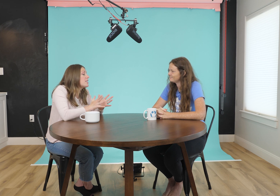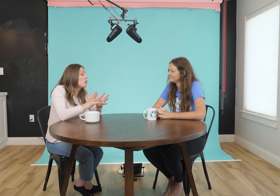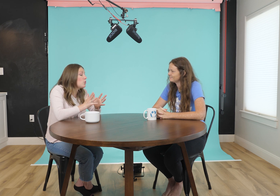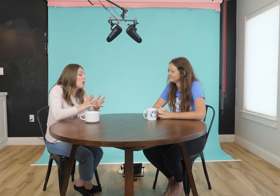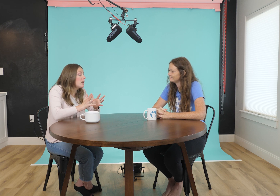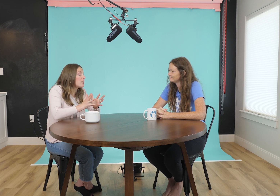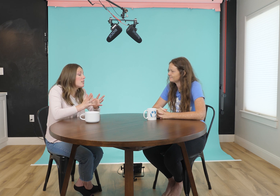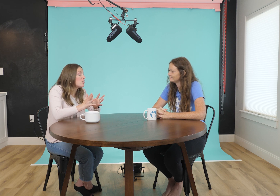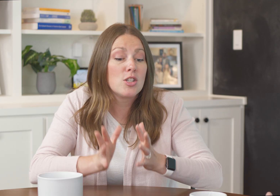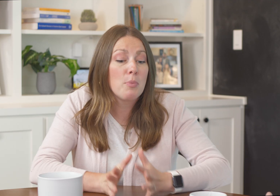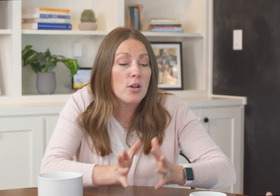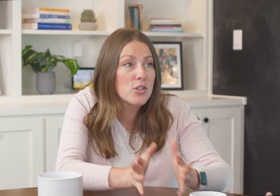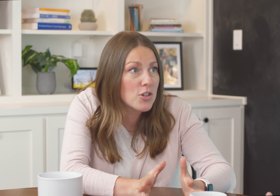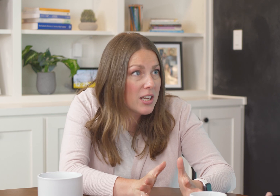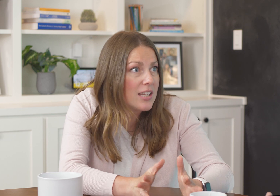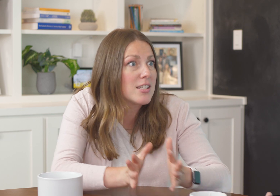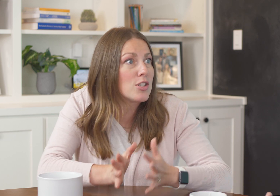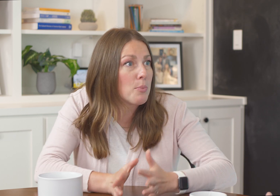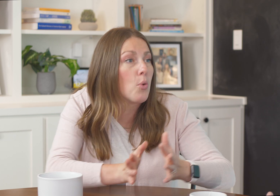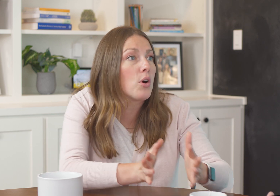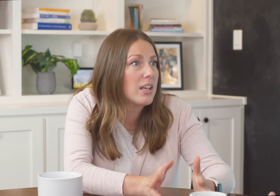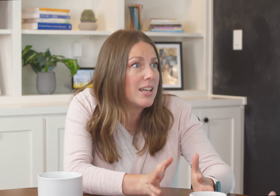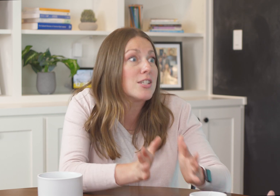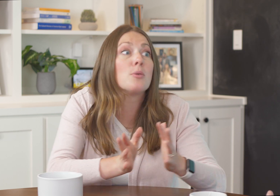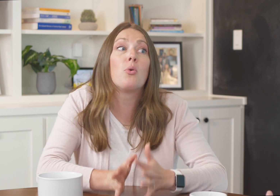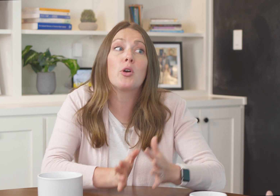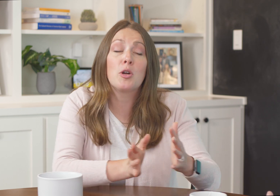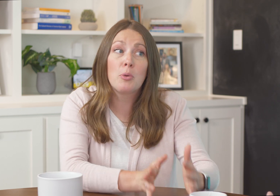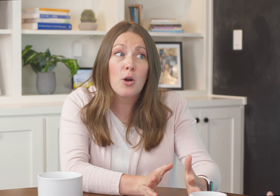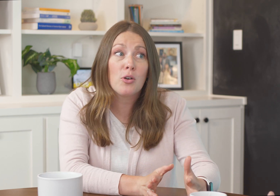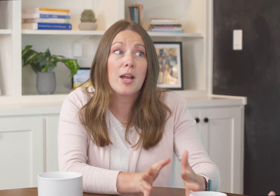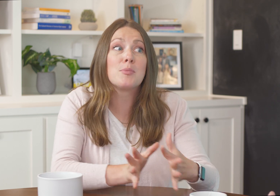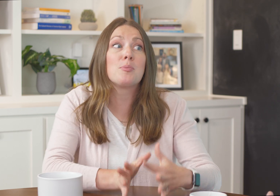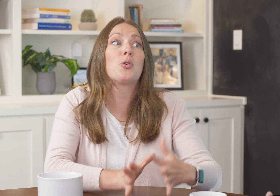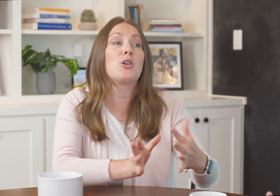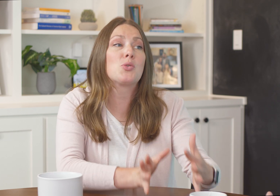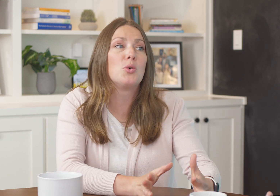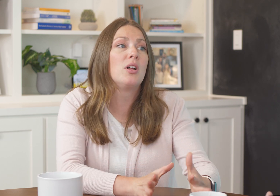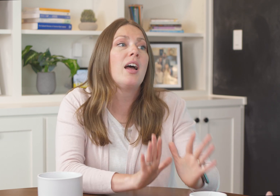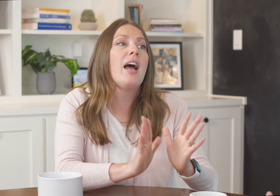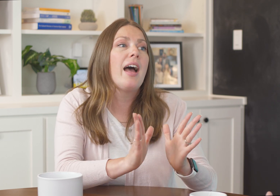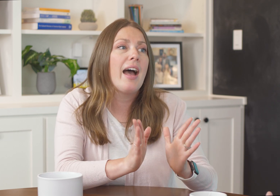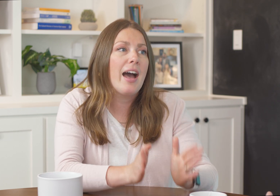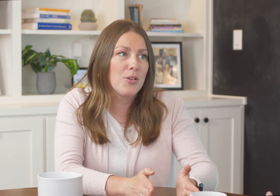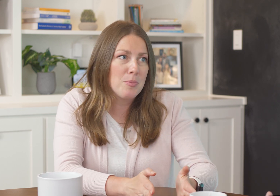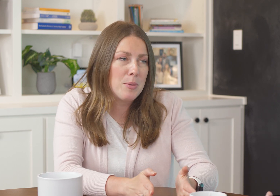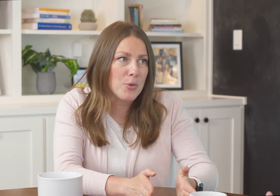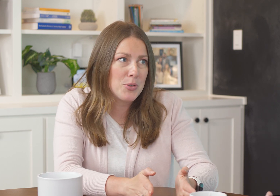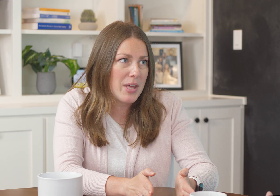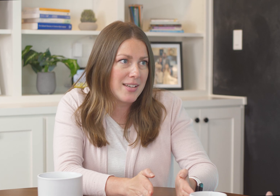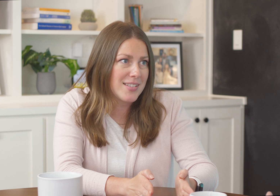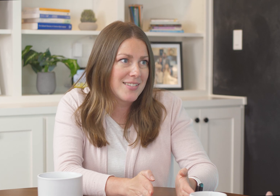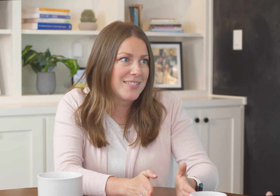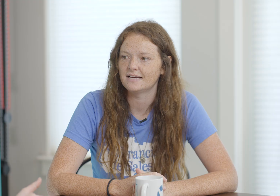that you can sponsor kids, support kids, support your program, support your school. How can people do that? Yeah.